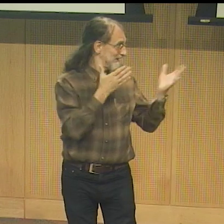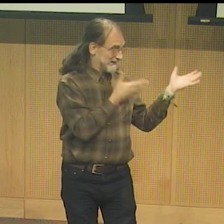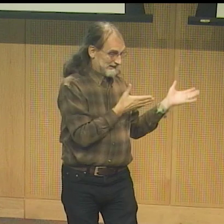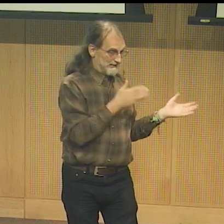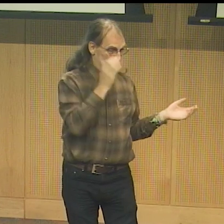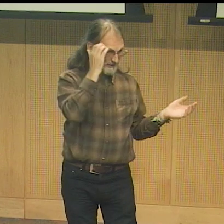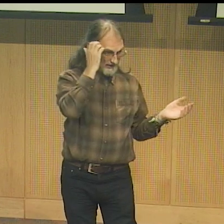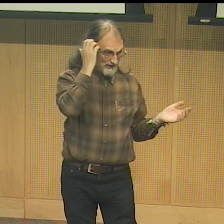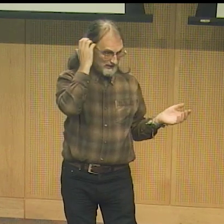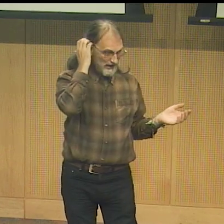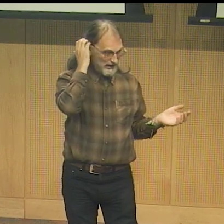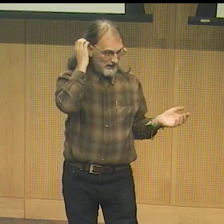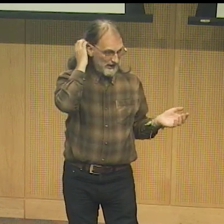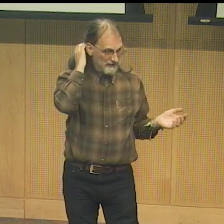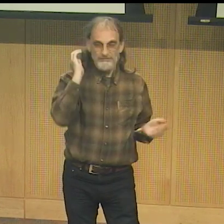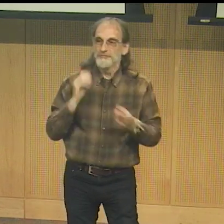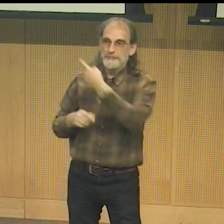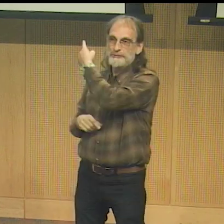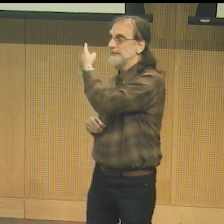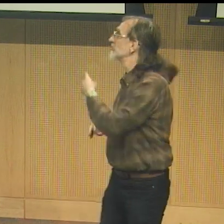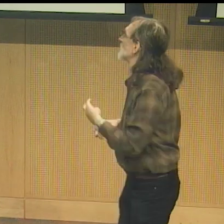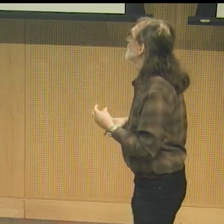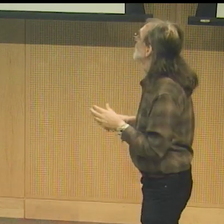This is an example of one of the Paris banquets.